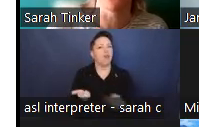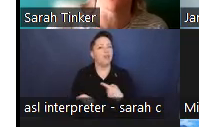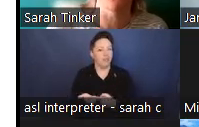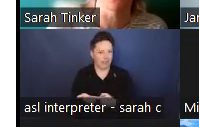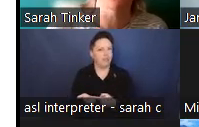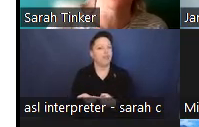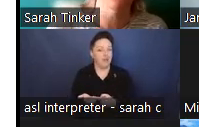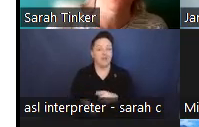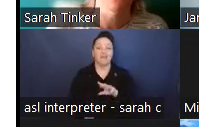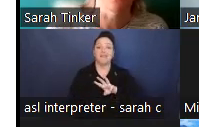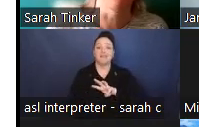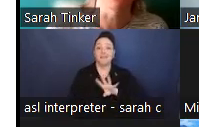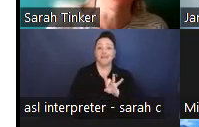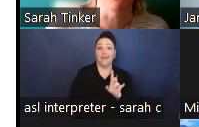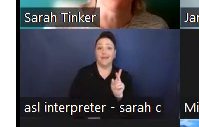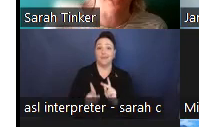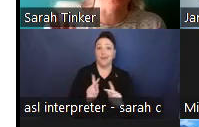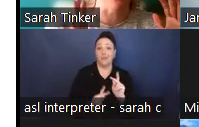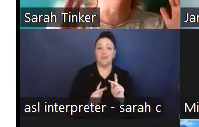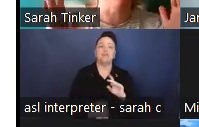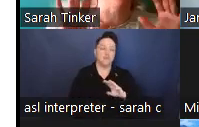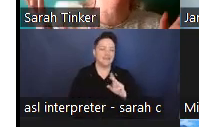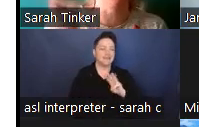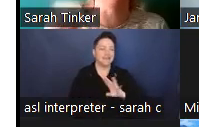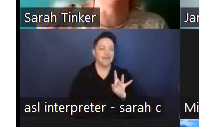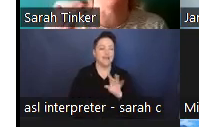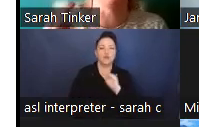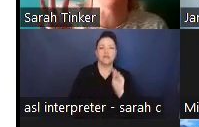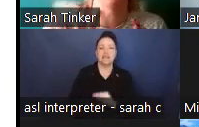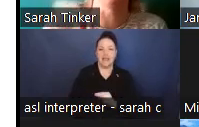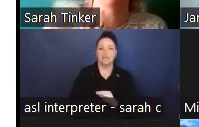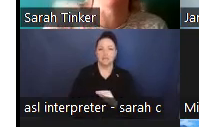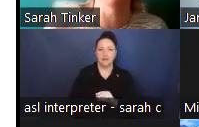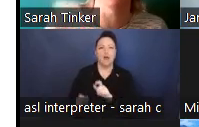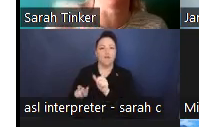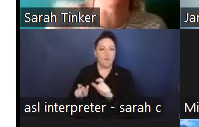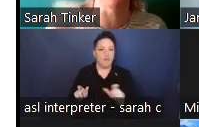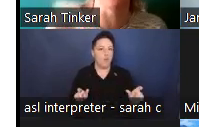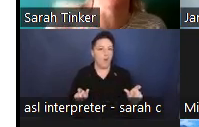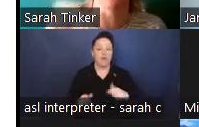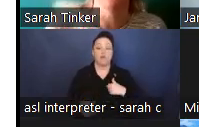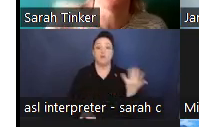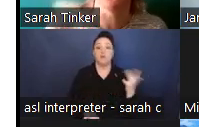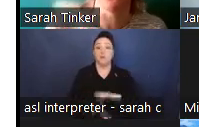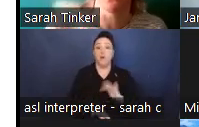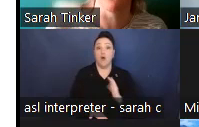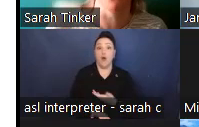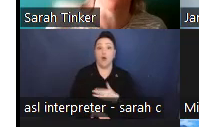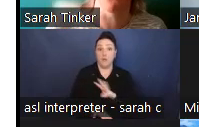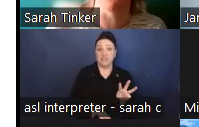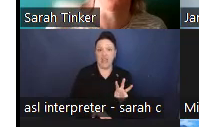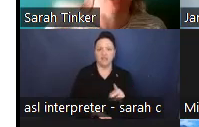using mobile devices so everything resizes and reorients nicely to a mobile phone or